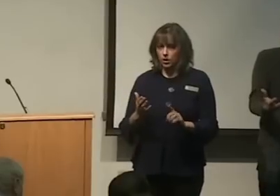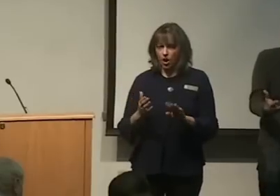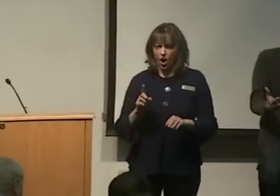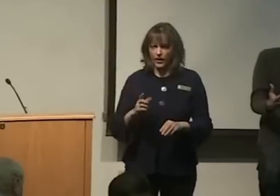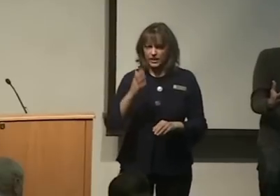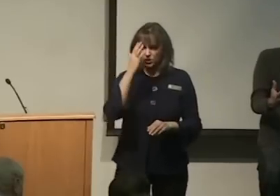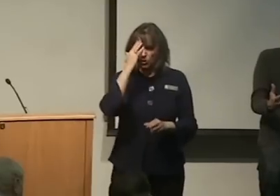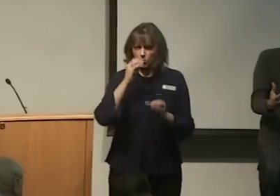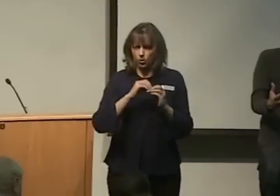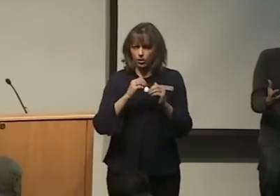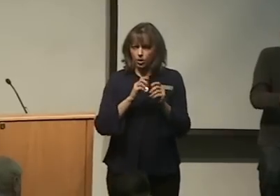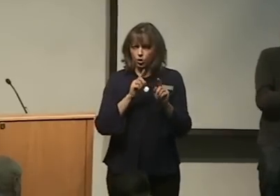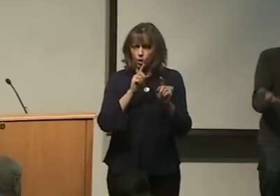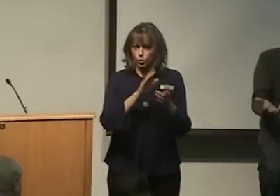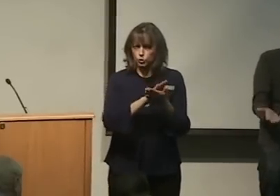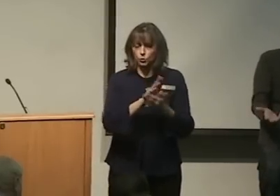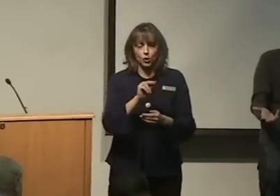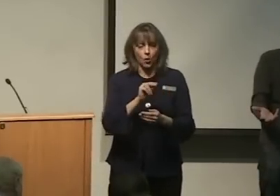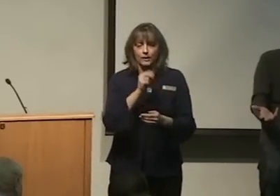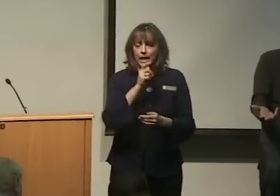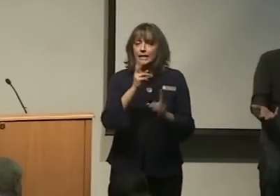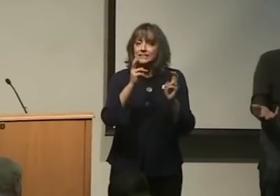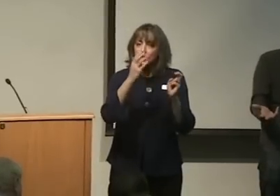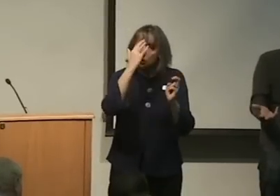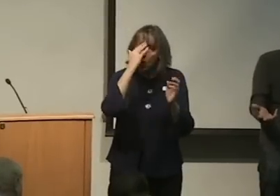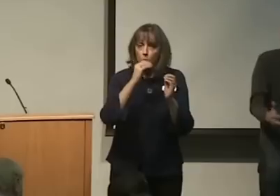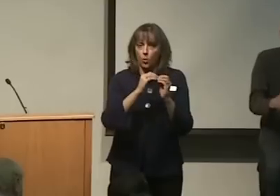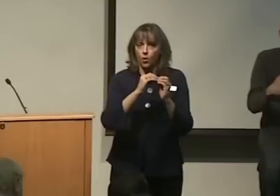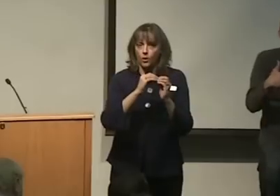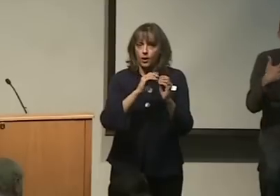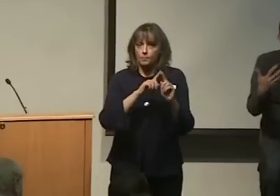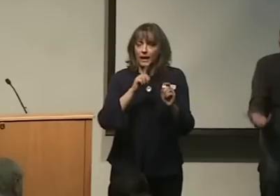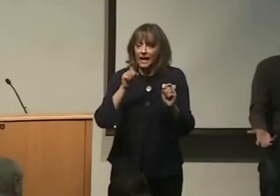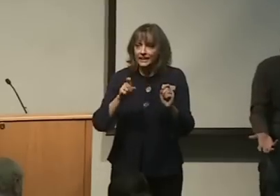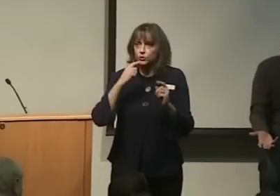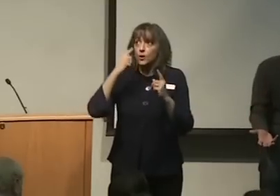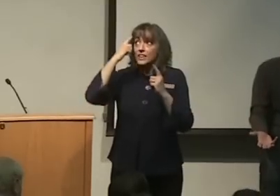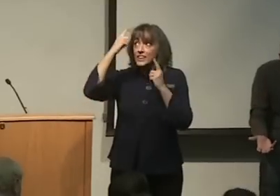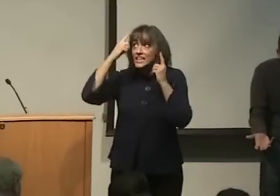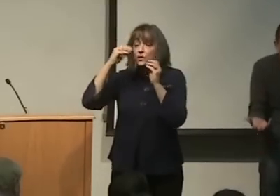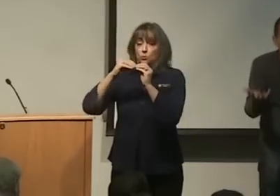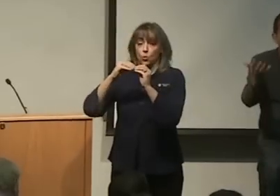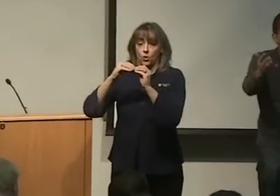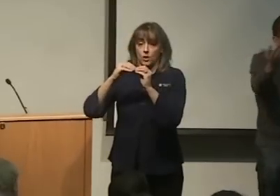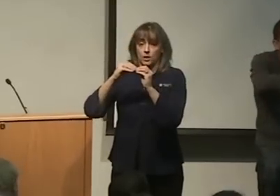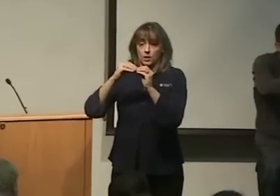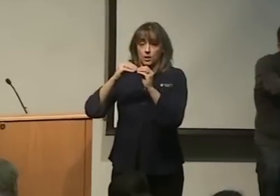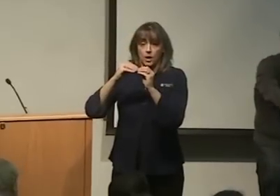I need to understand which information is relevant, which information is correct, which site should I use.